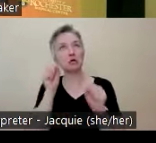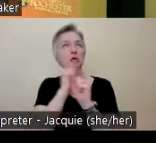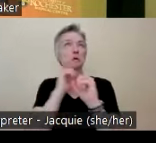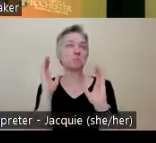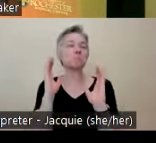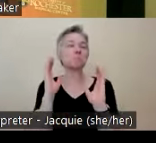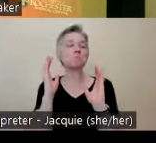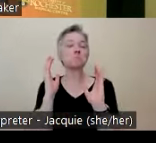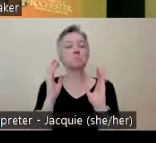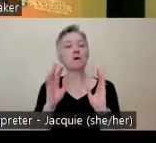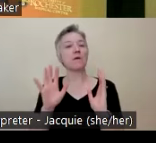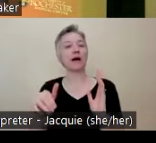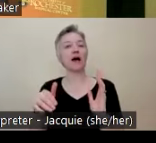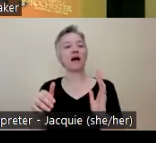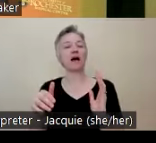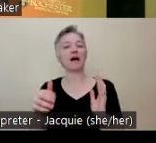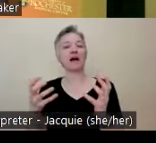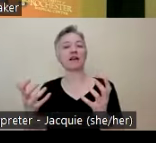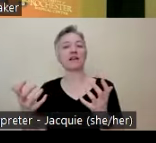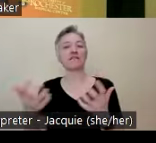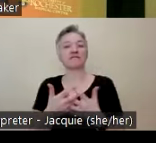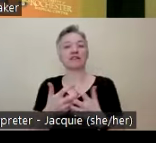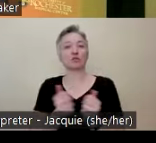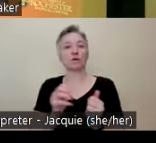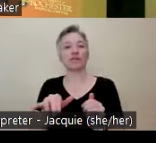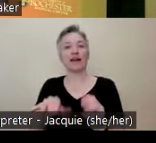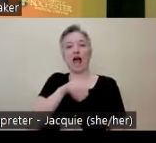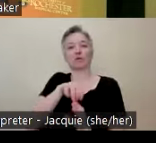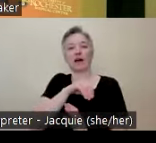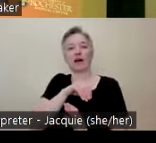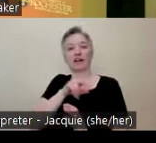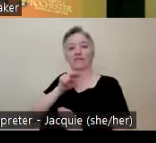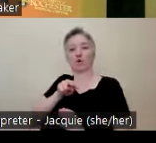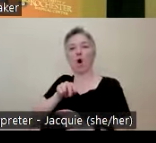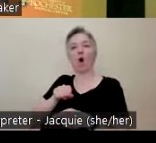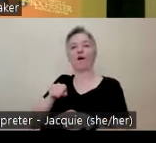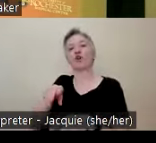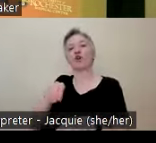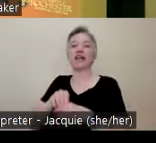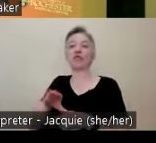with this sort of outside lay view of being in their own world that you often hear about when